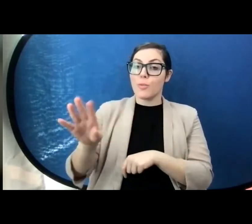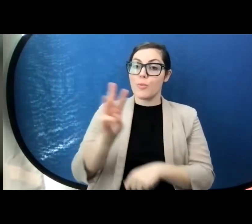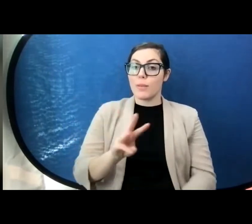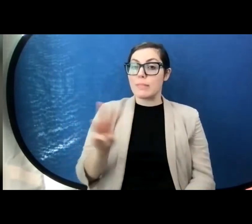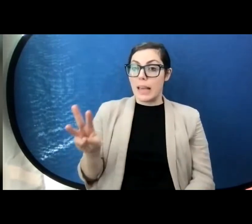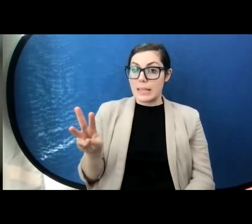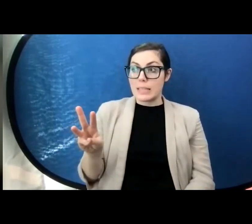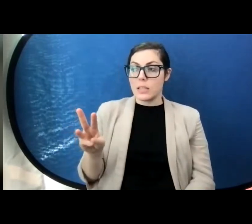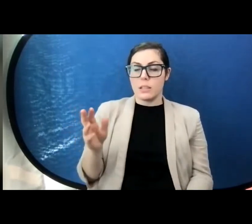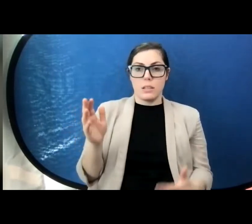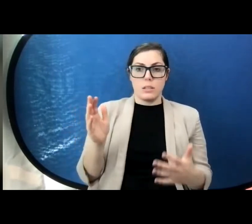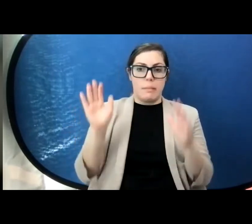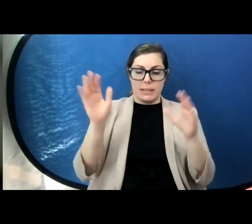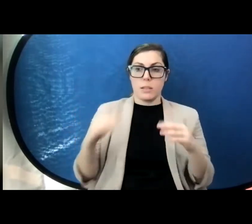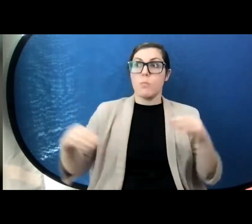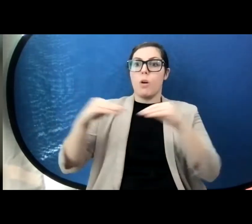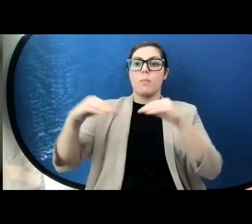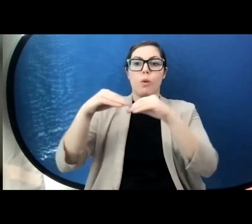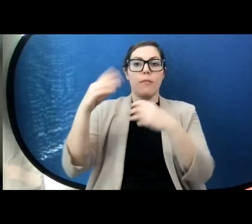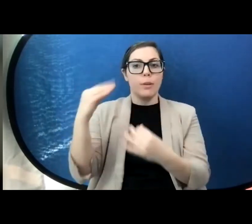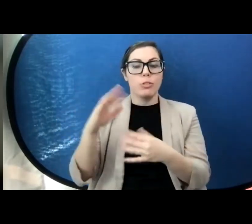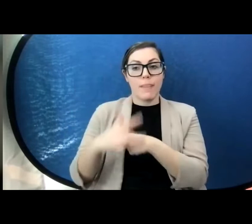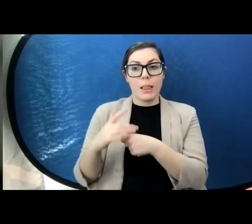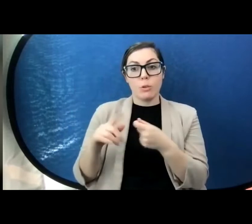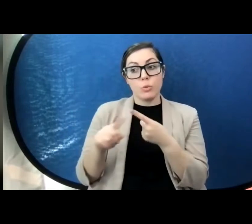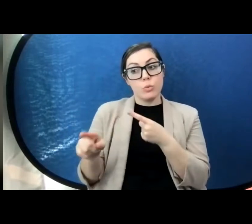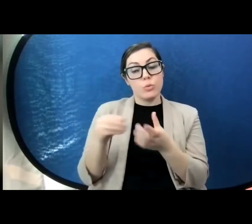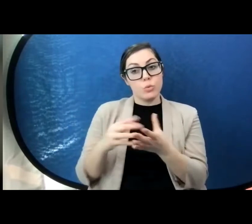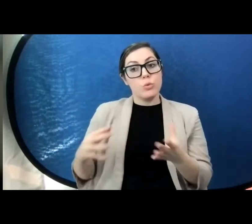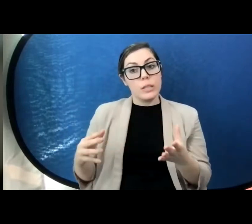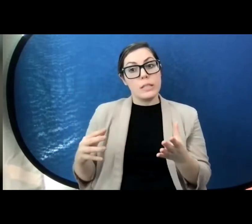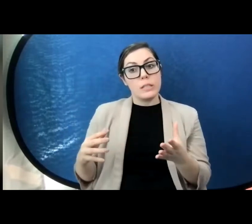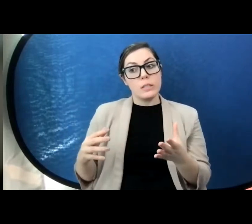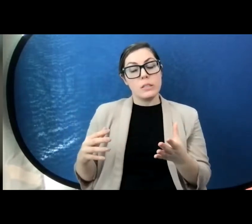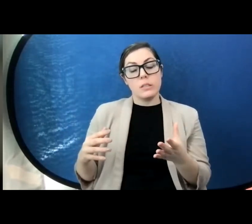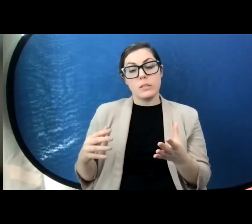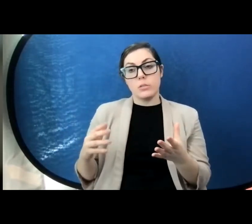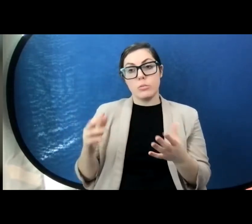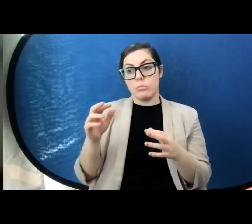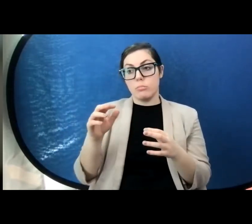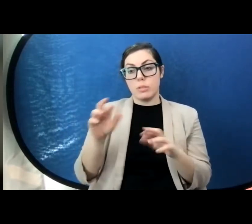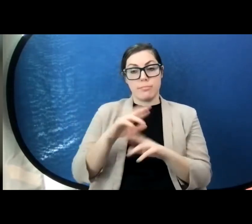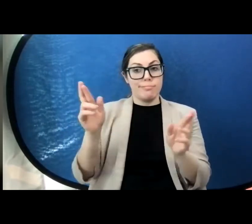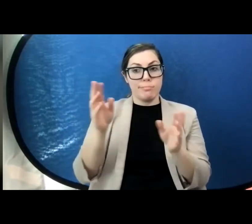information, the more resources that students have for orienting themselves to and making their